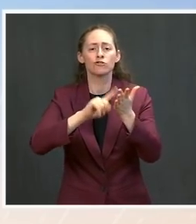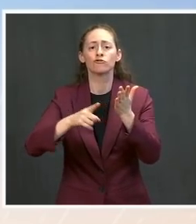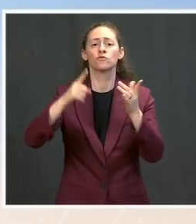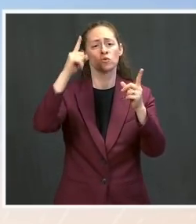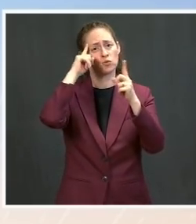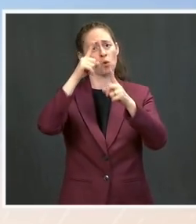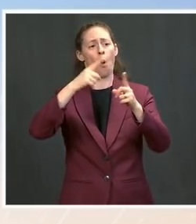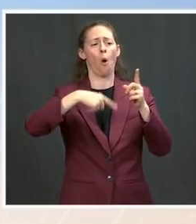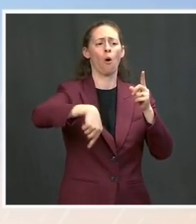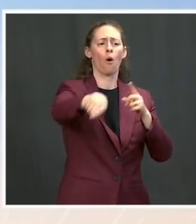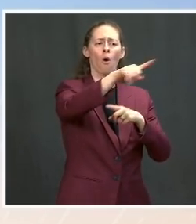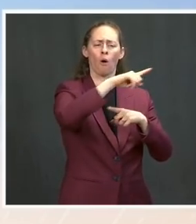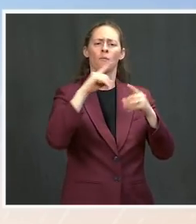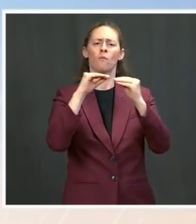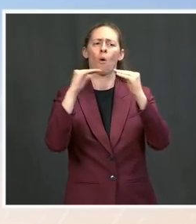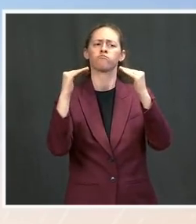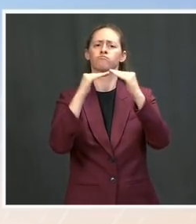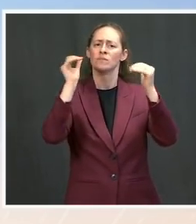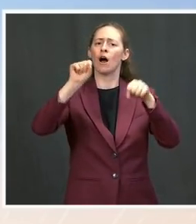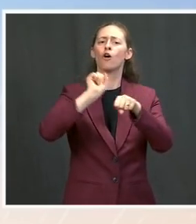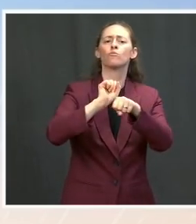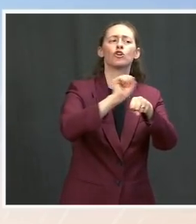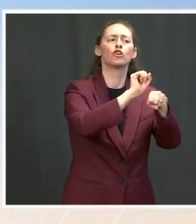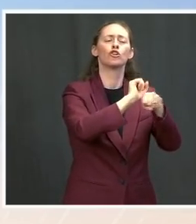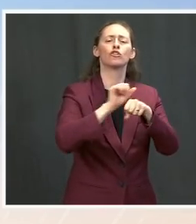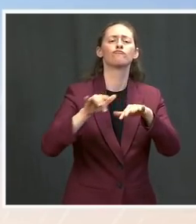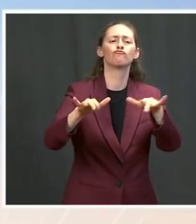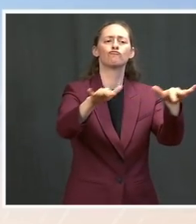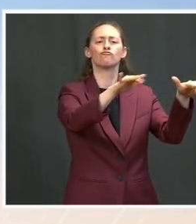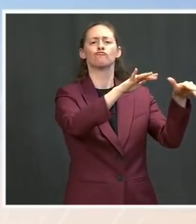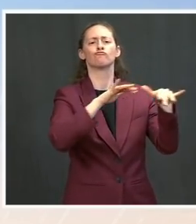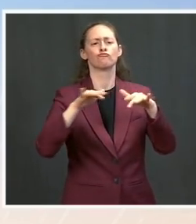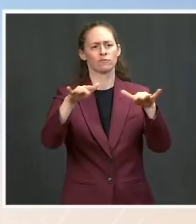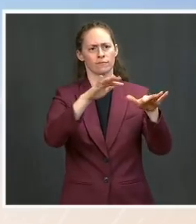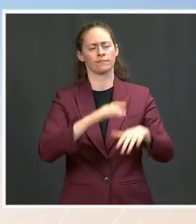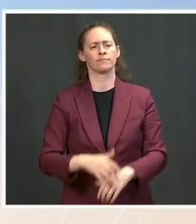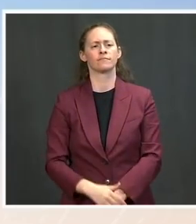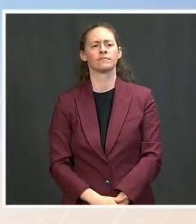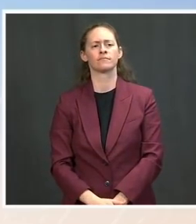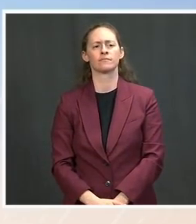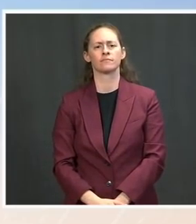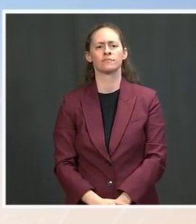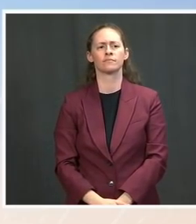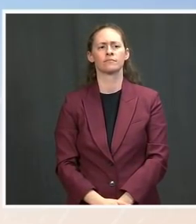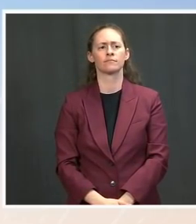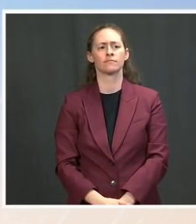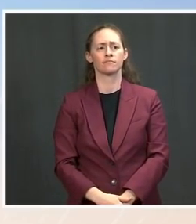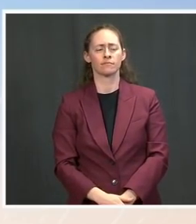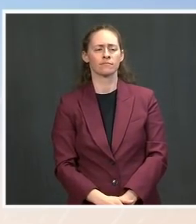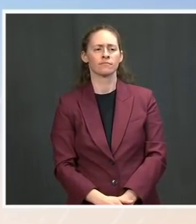So, of course, officials who don't work here -- in the Federal Reserve and other places -- closely watch what needs to happen.